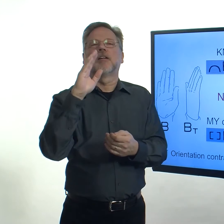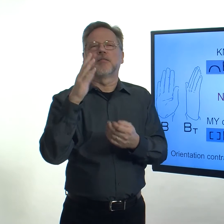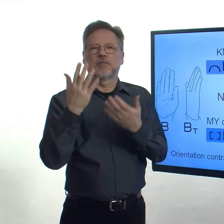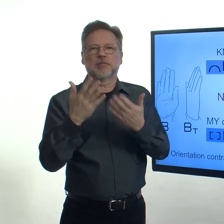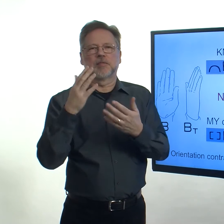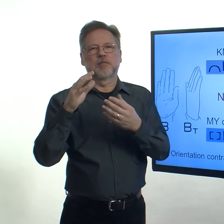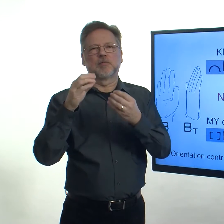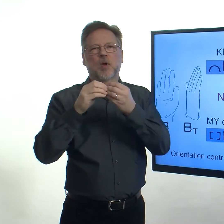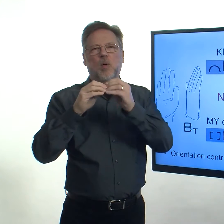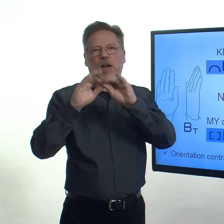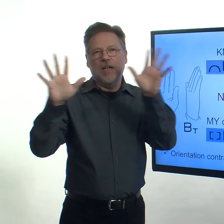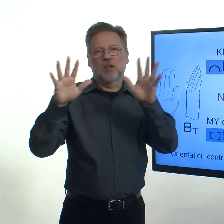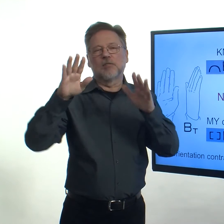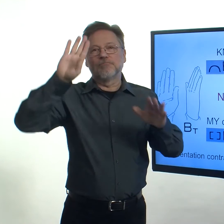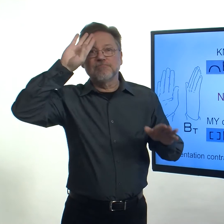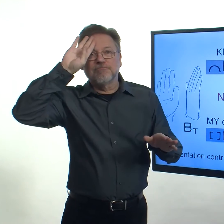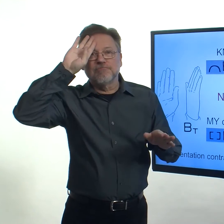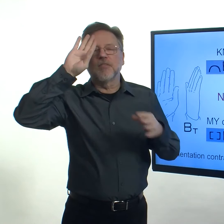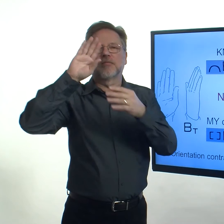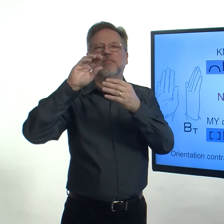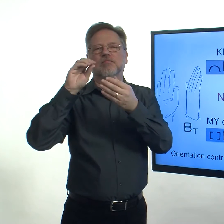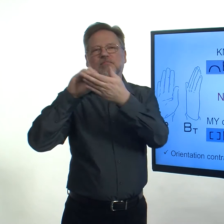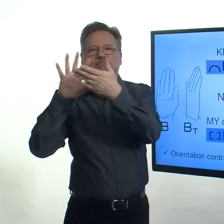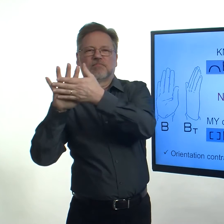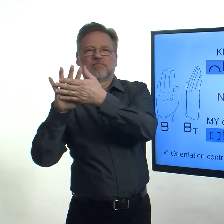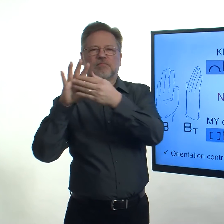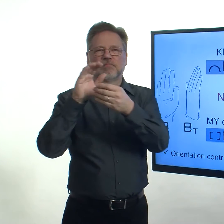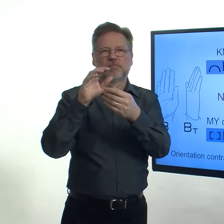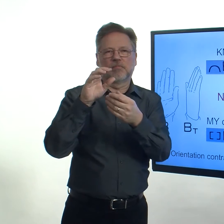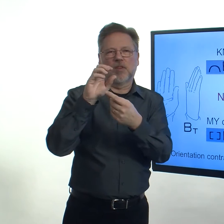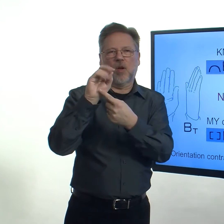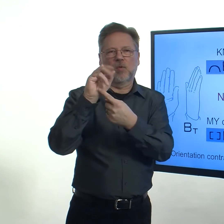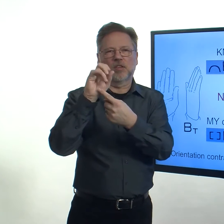the notation. If the hand is rotated outward, then maybe for the sake of clarity, you’d